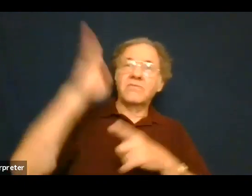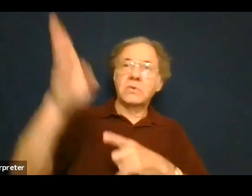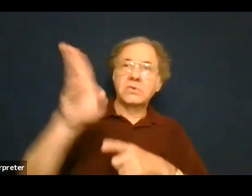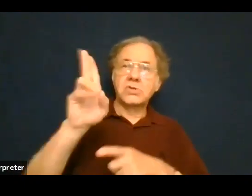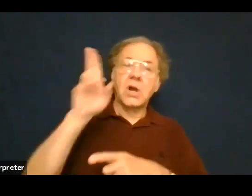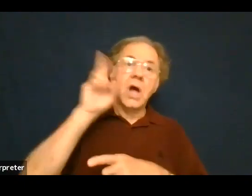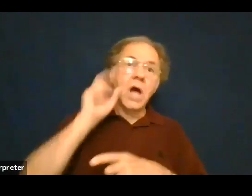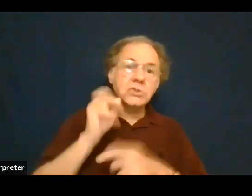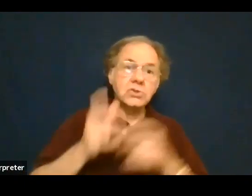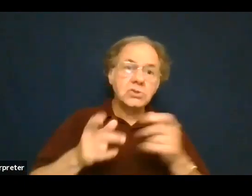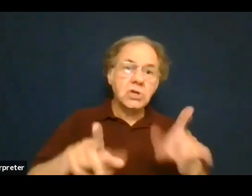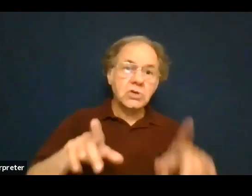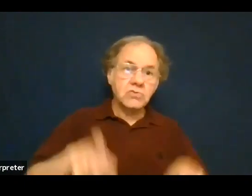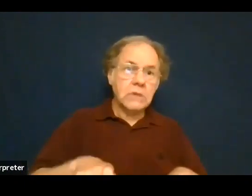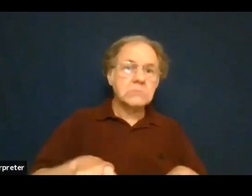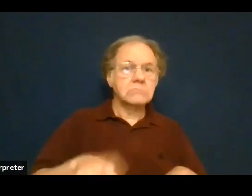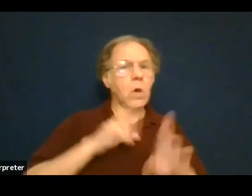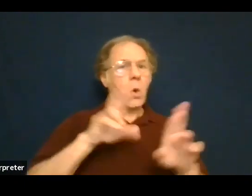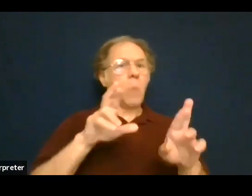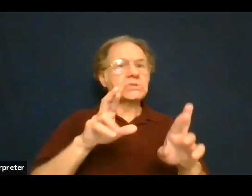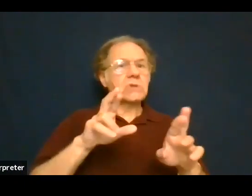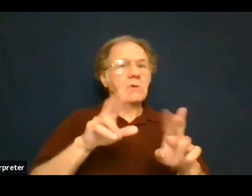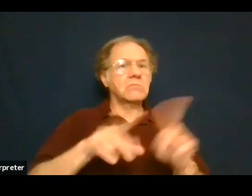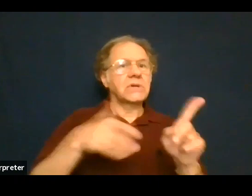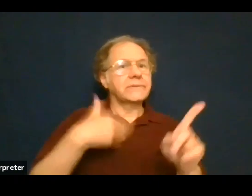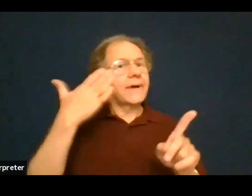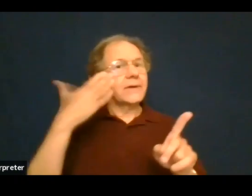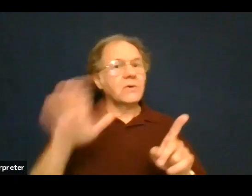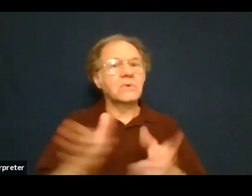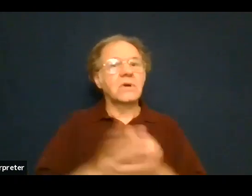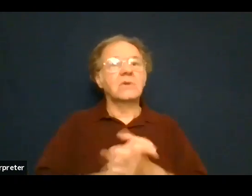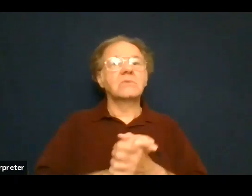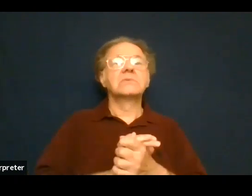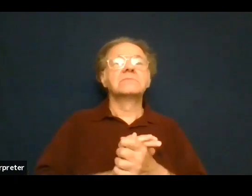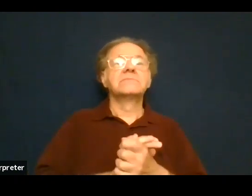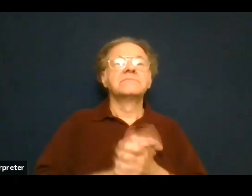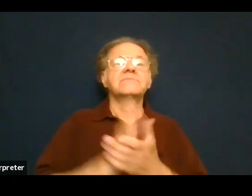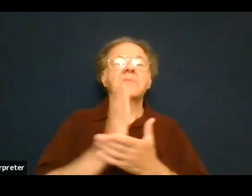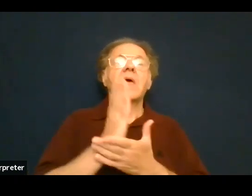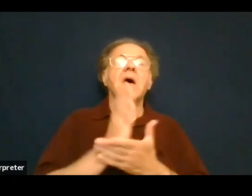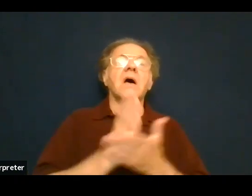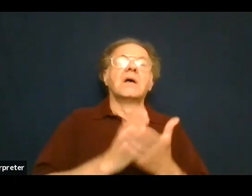But I think we don't know. Some of the-- I think some of the information that